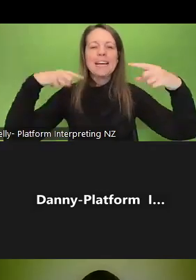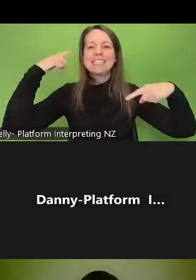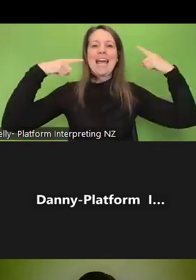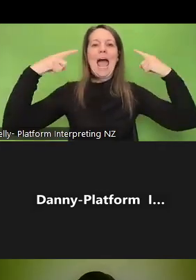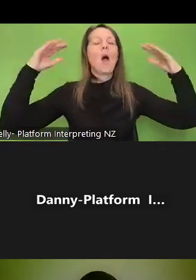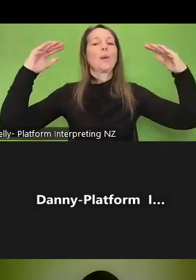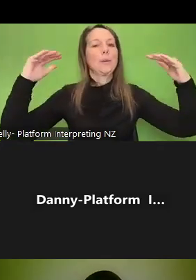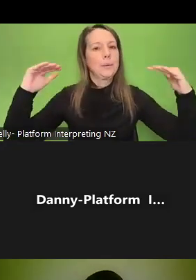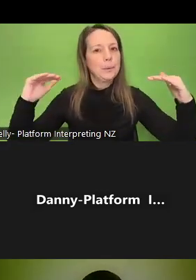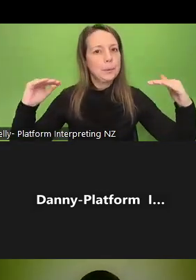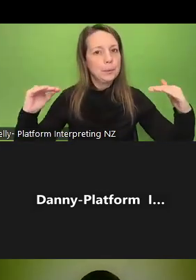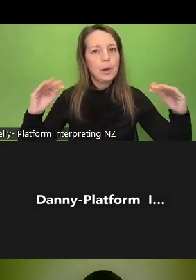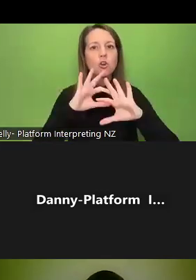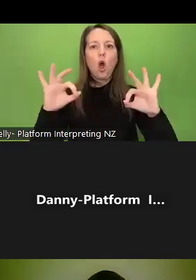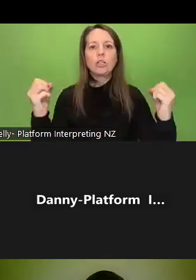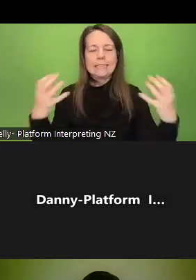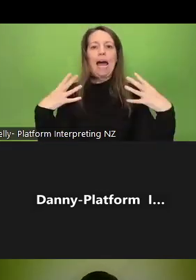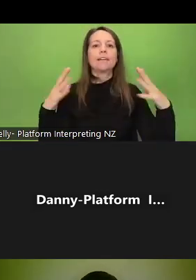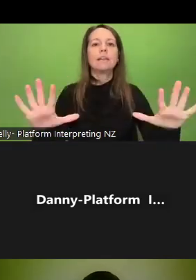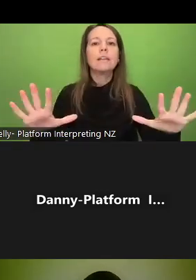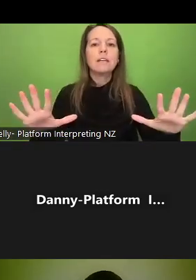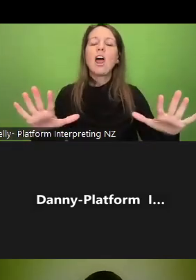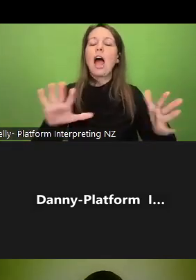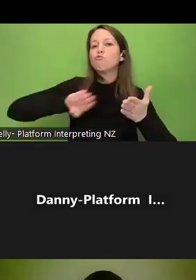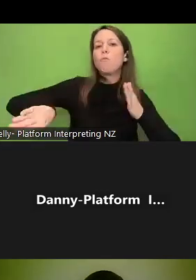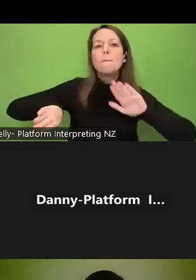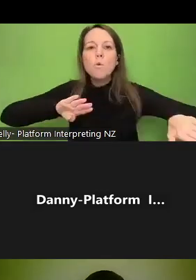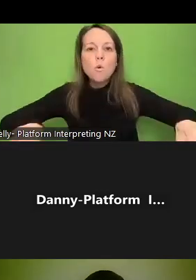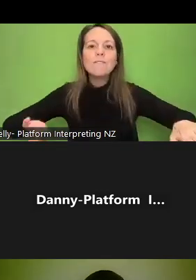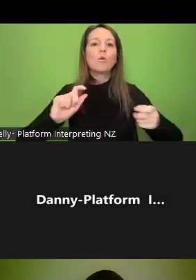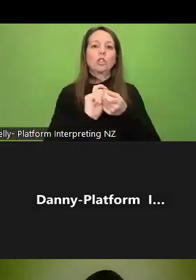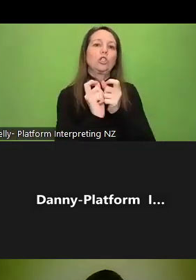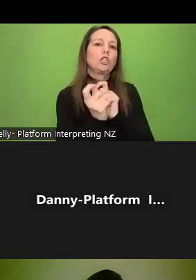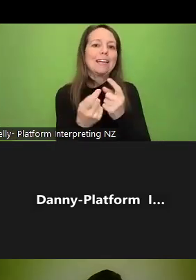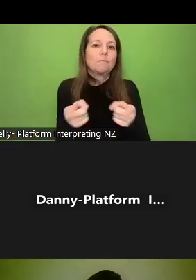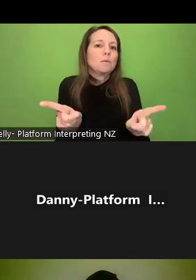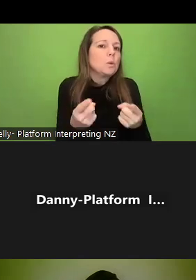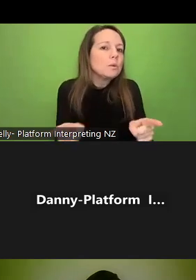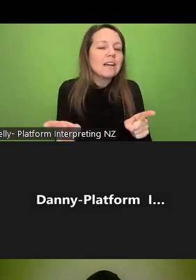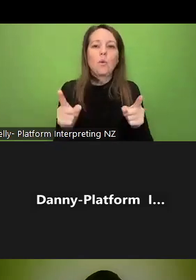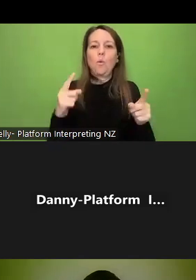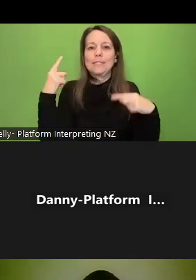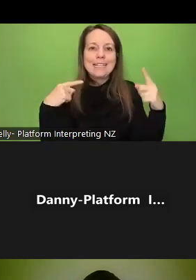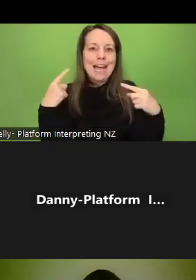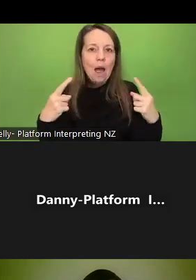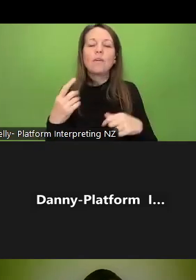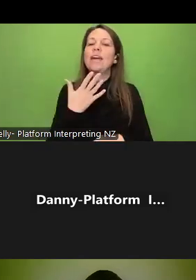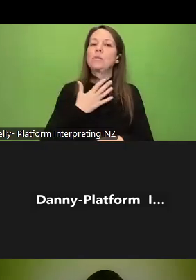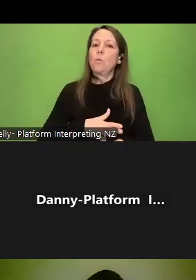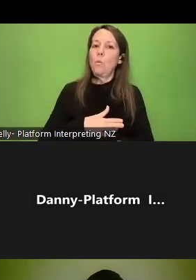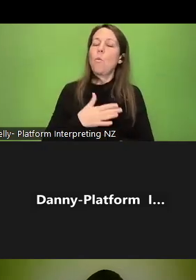startling, or sudden effects might be removed or altered. That's the reason they're called sensory relaxed performances,